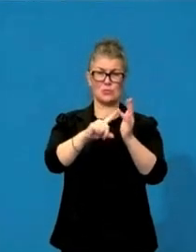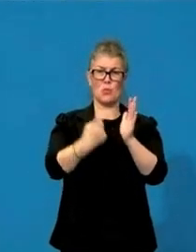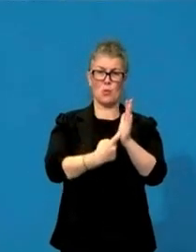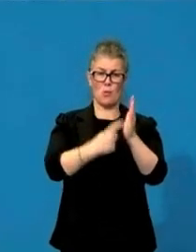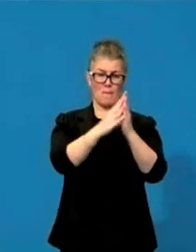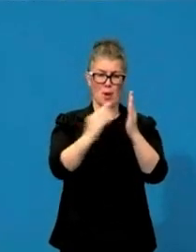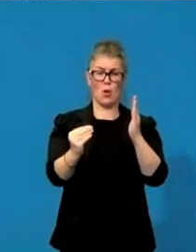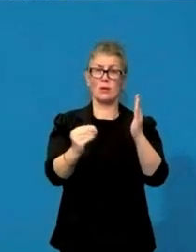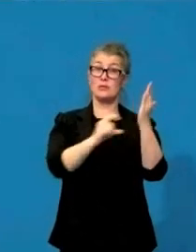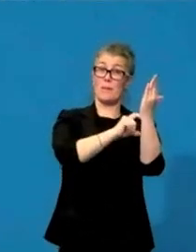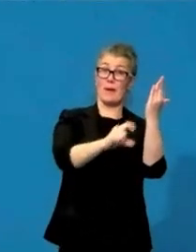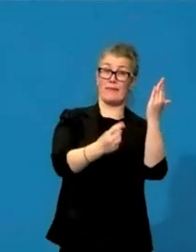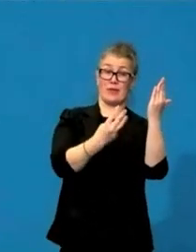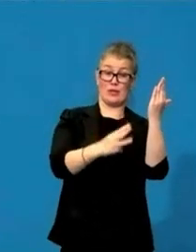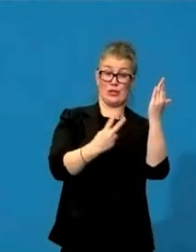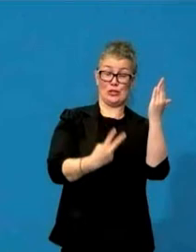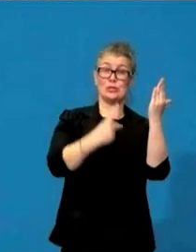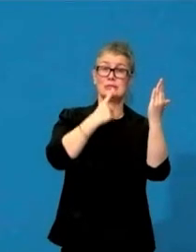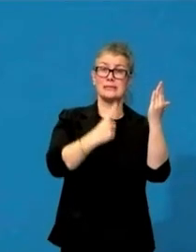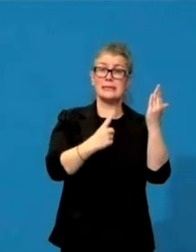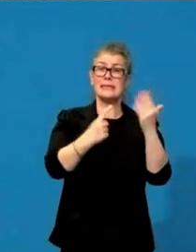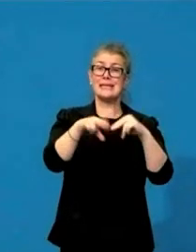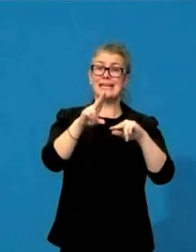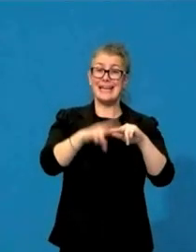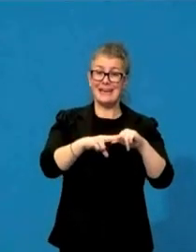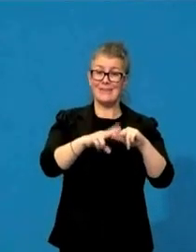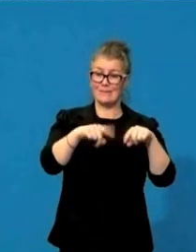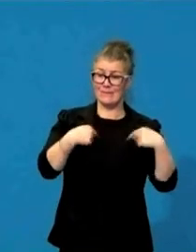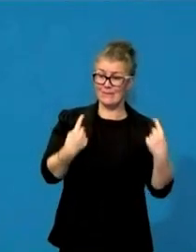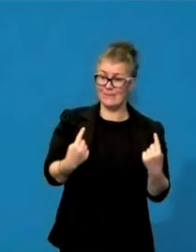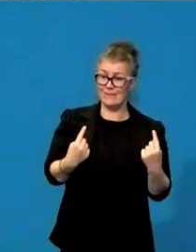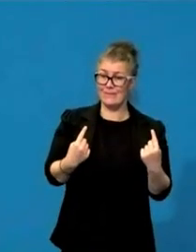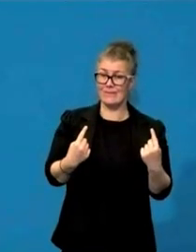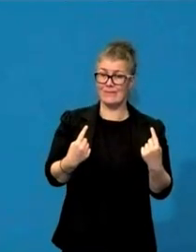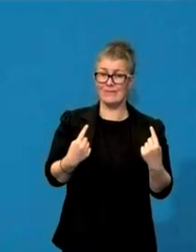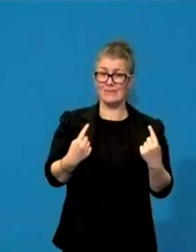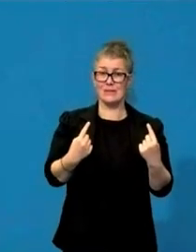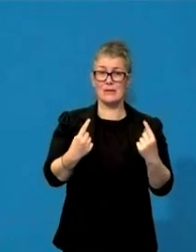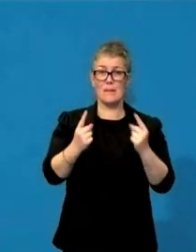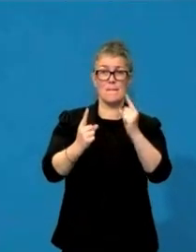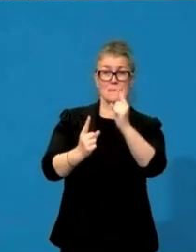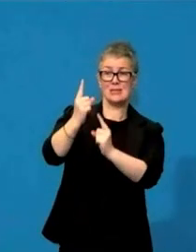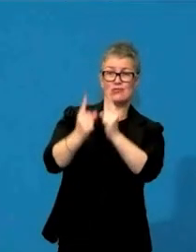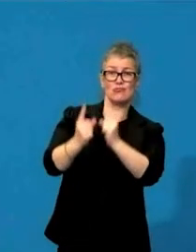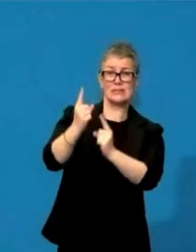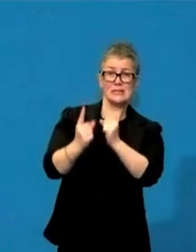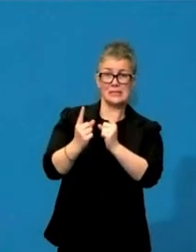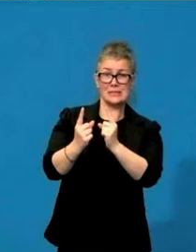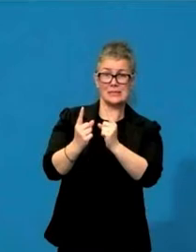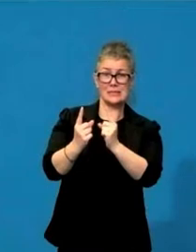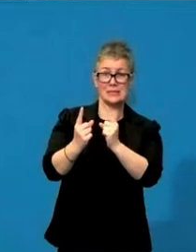"If there were 20 supervisors or mentors they could probably each reach five young people